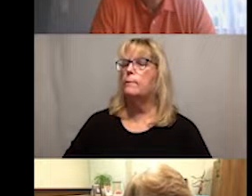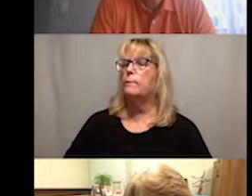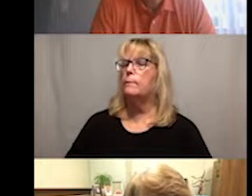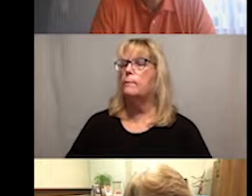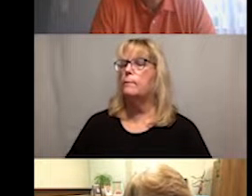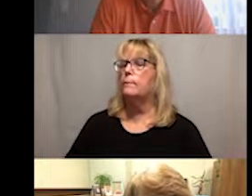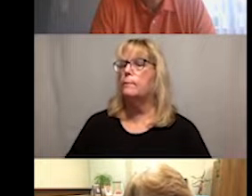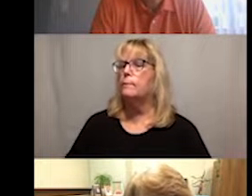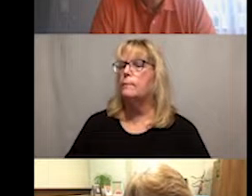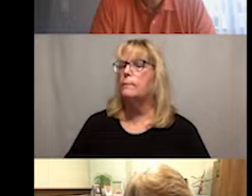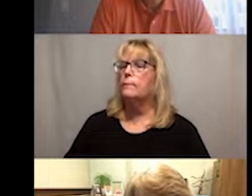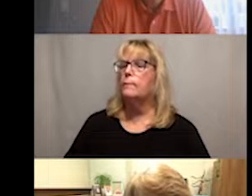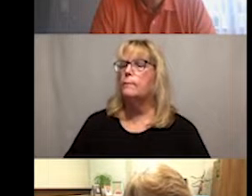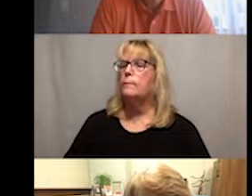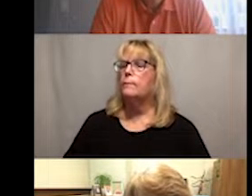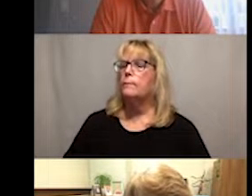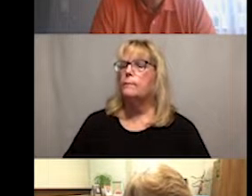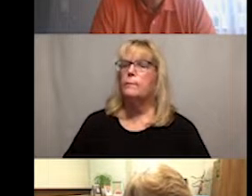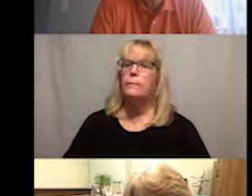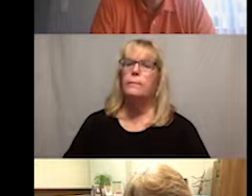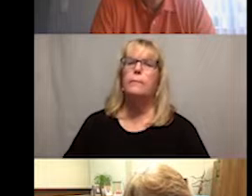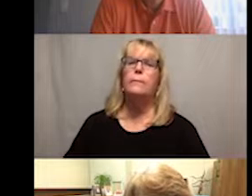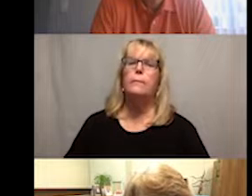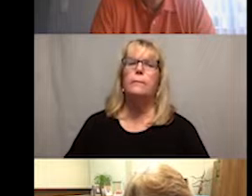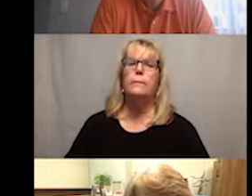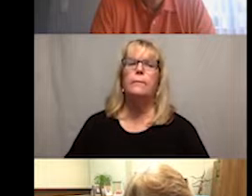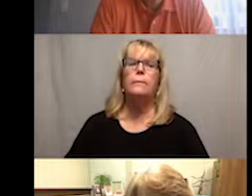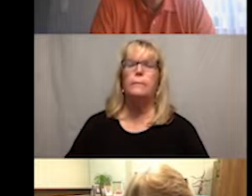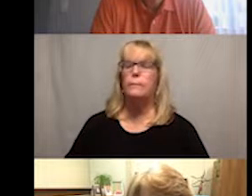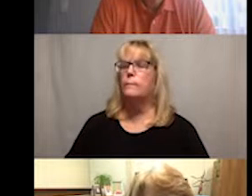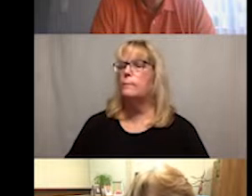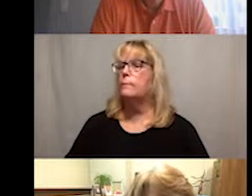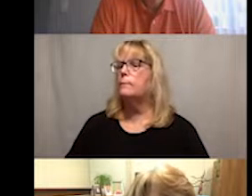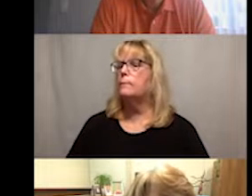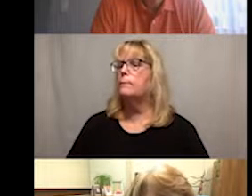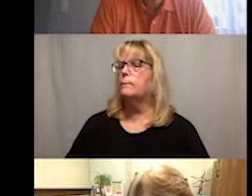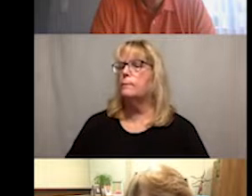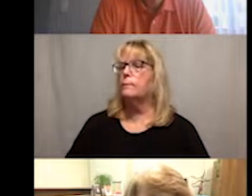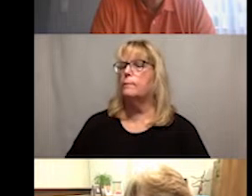do how many hours you want to work and whether you'd like to work with a team or on your own